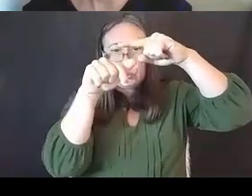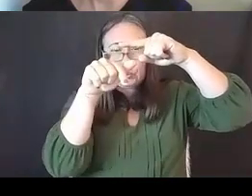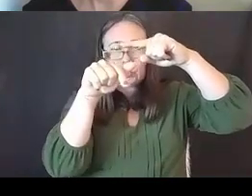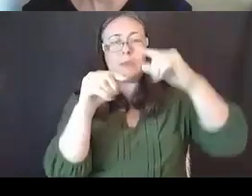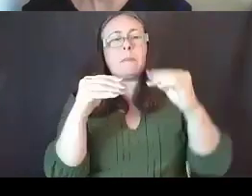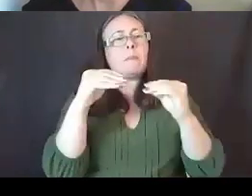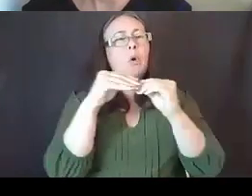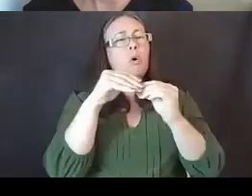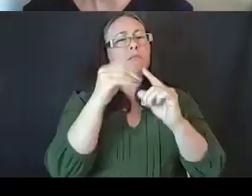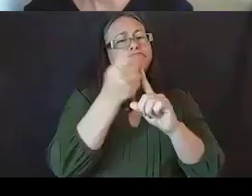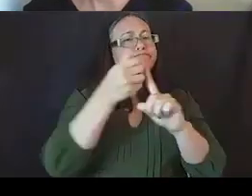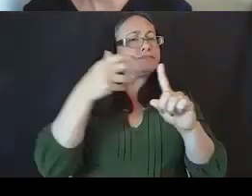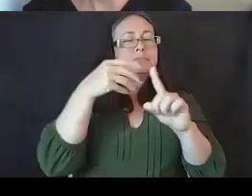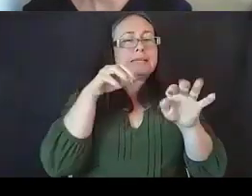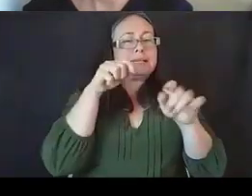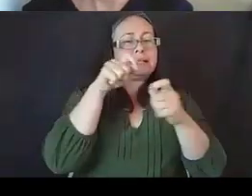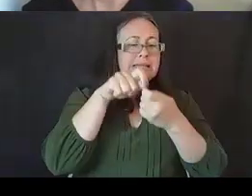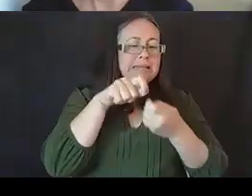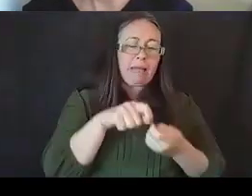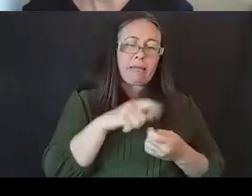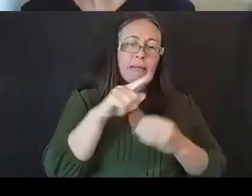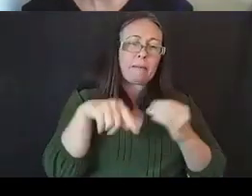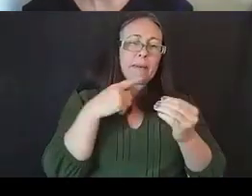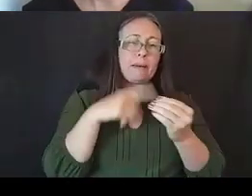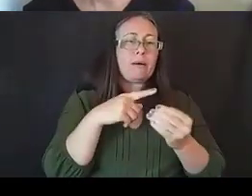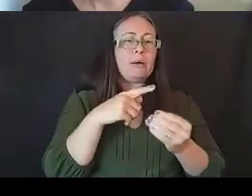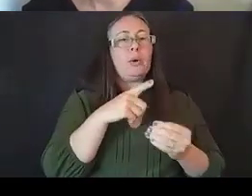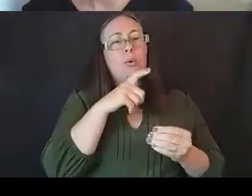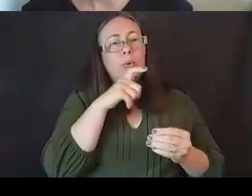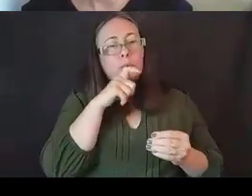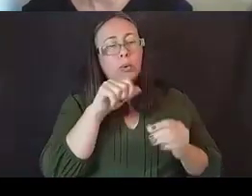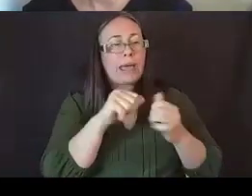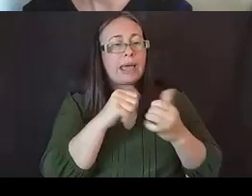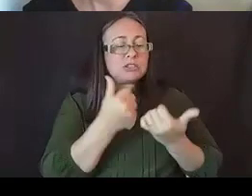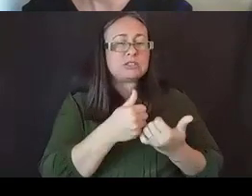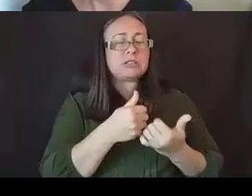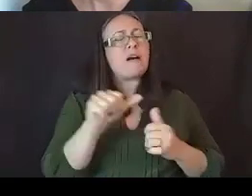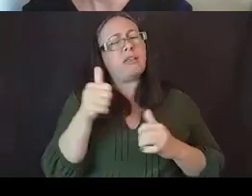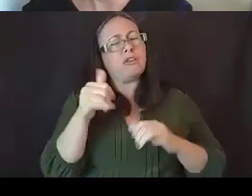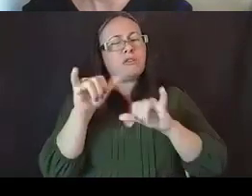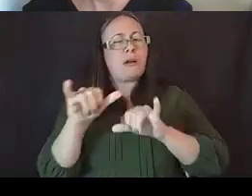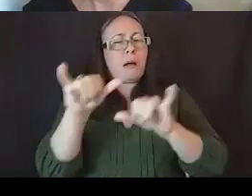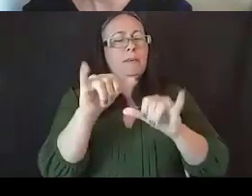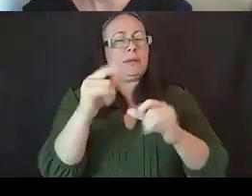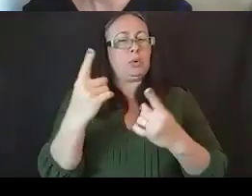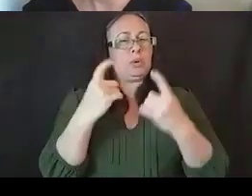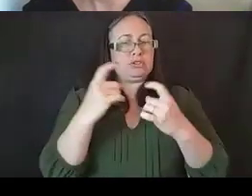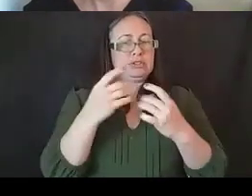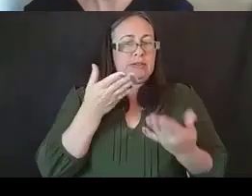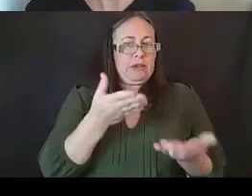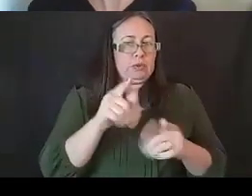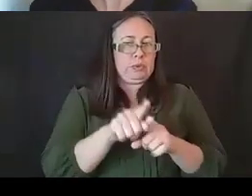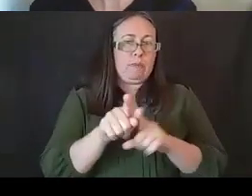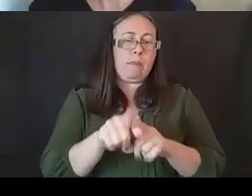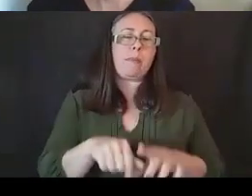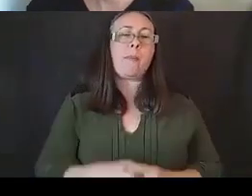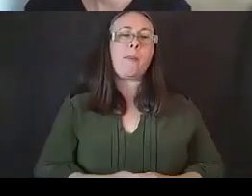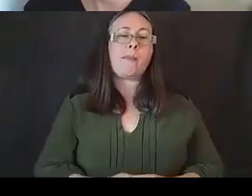about what agencies are in here, and, well, other common questions we get. So I'll point that out as well. Megan Columbus: So I have to say, Cindy,